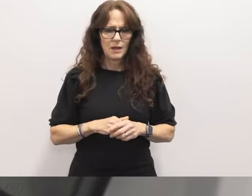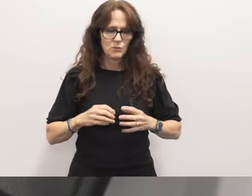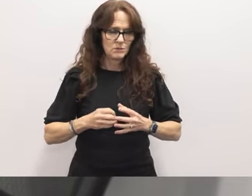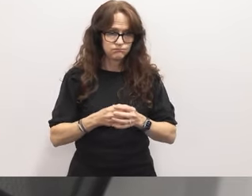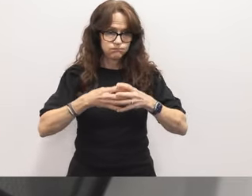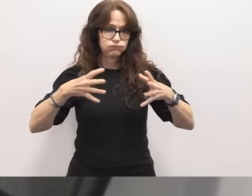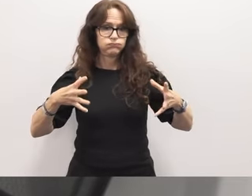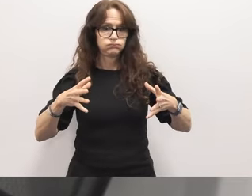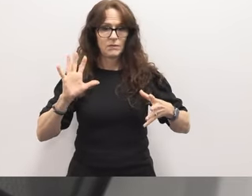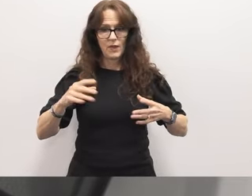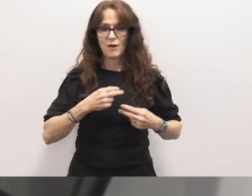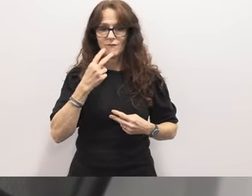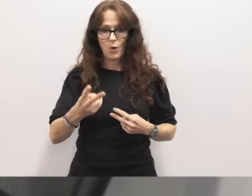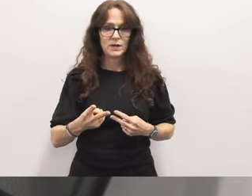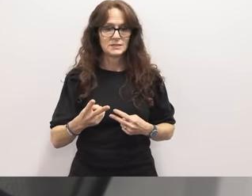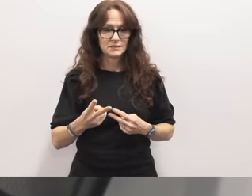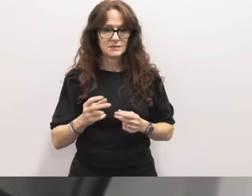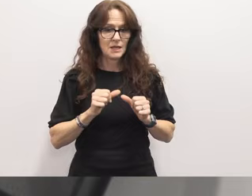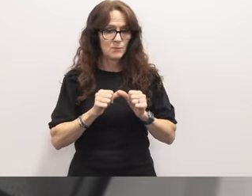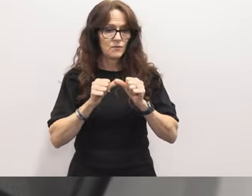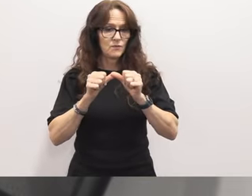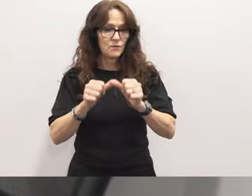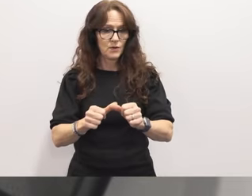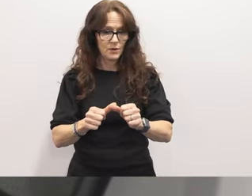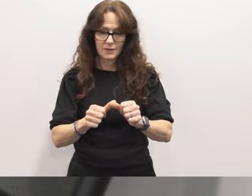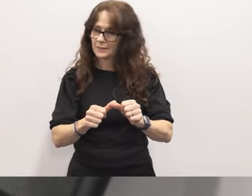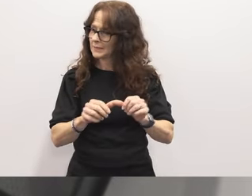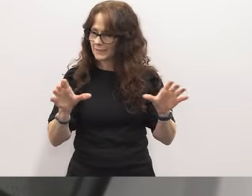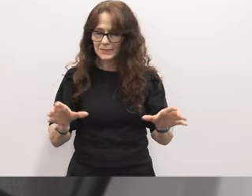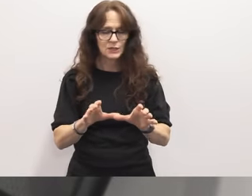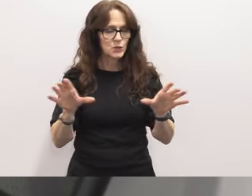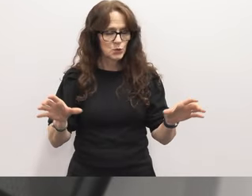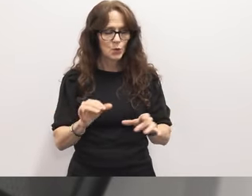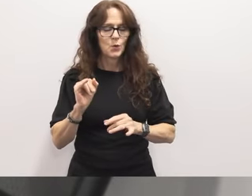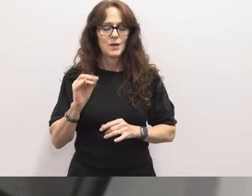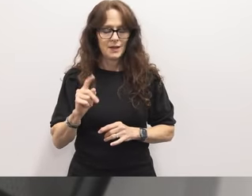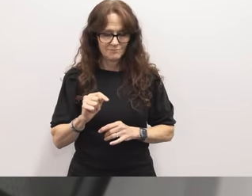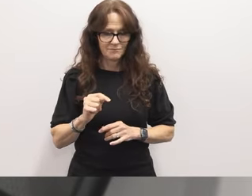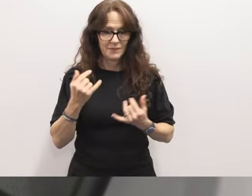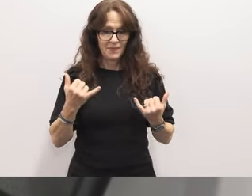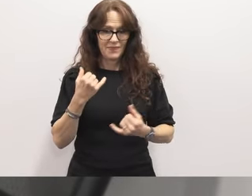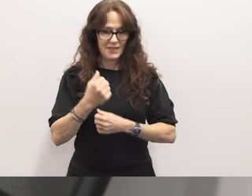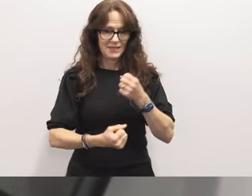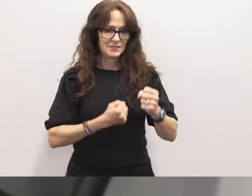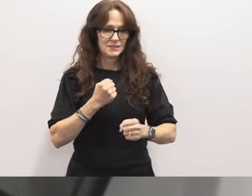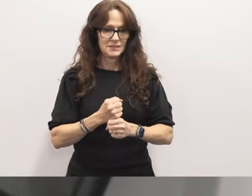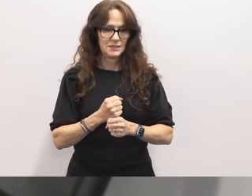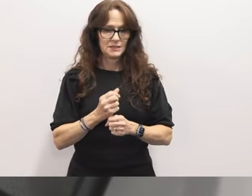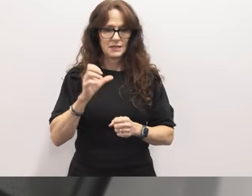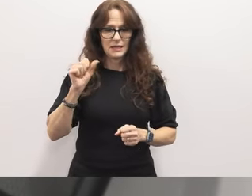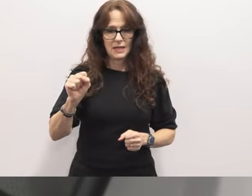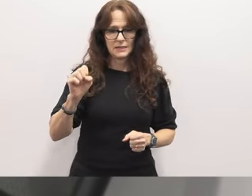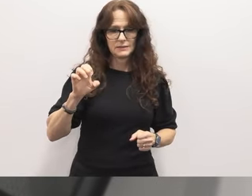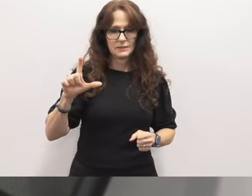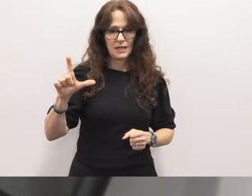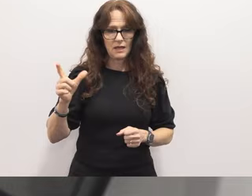So moving forward, we're going to continue doing what we're doing. And this year I'm the SEL facilitator and math lead.